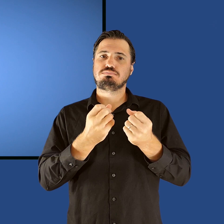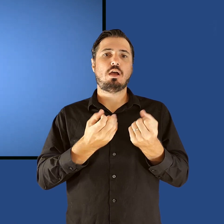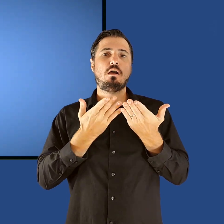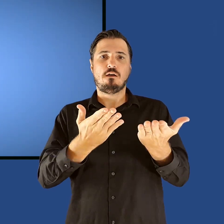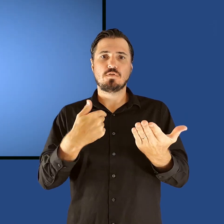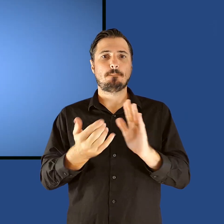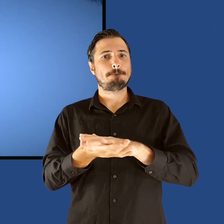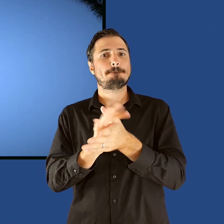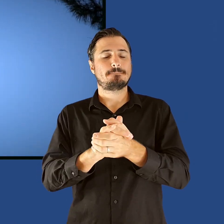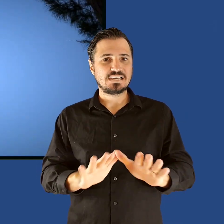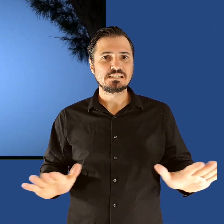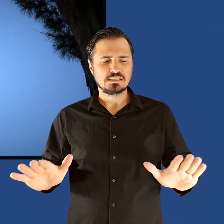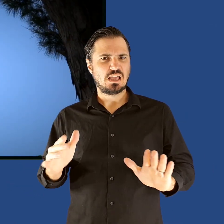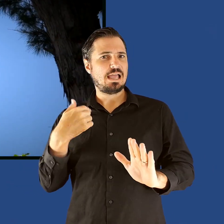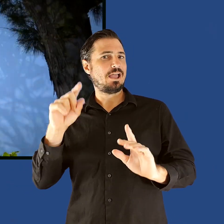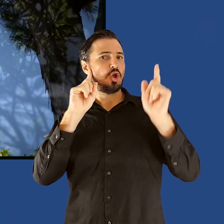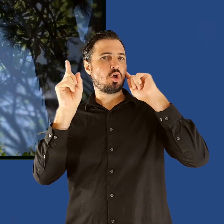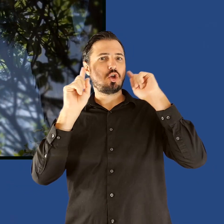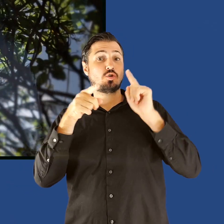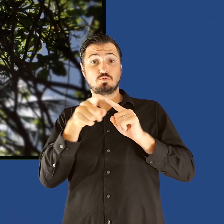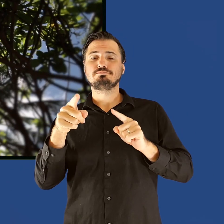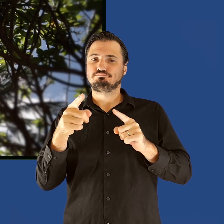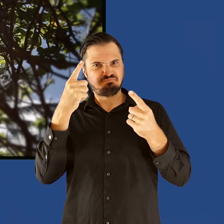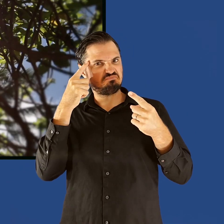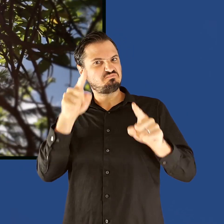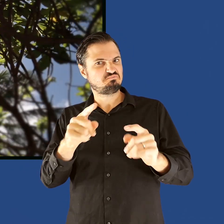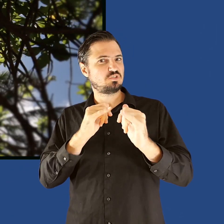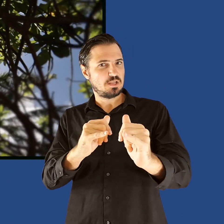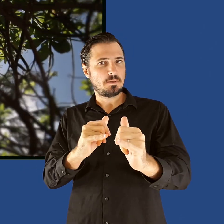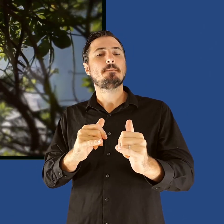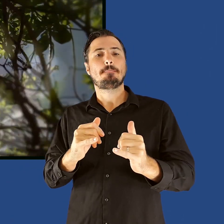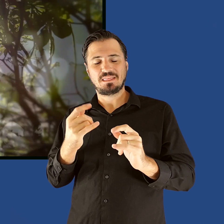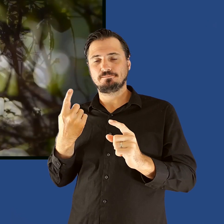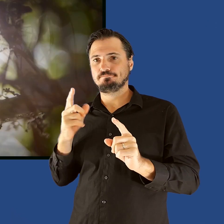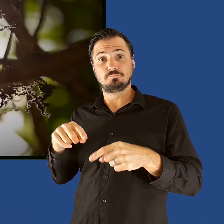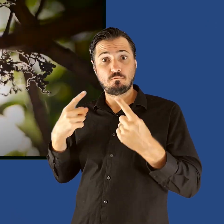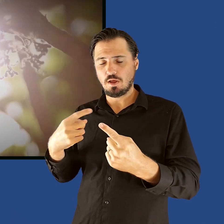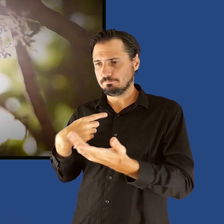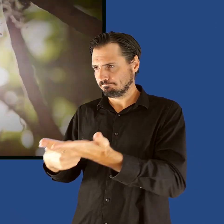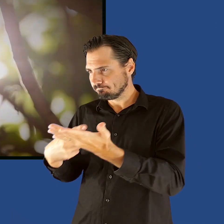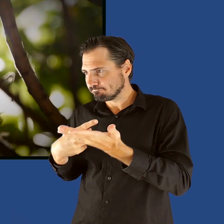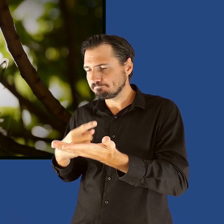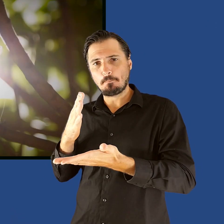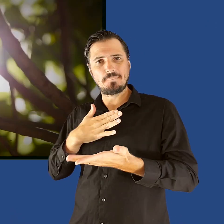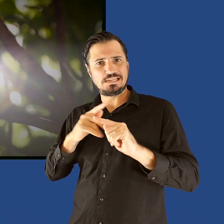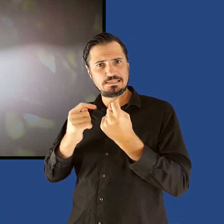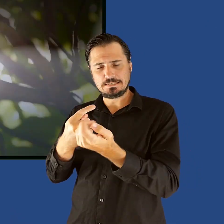Beach activities have been an ongoing discussion with our Kauai Emergency Management Team, including our health officials.